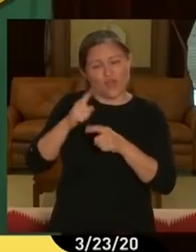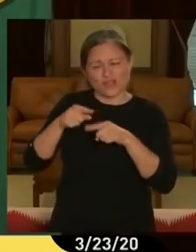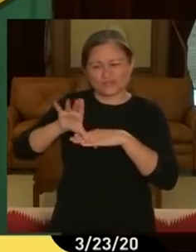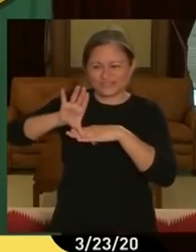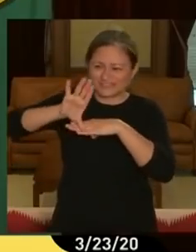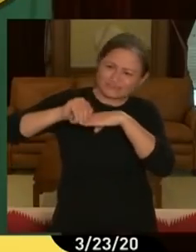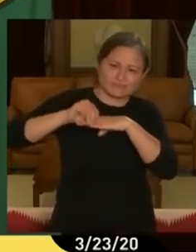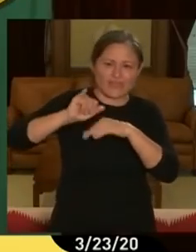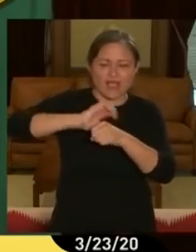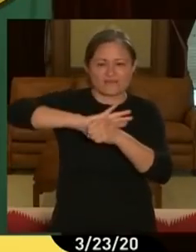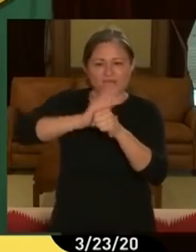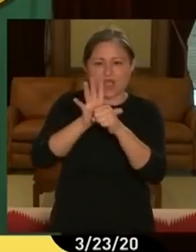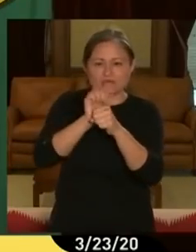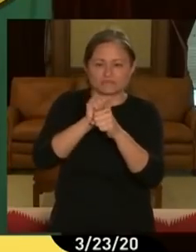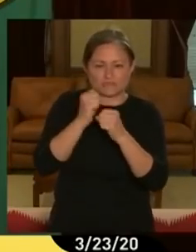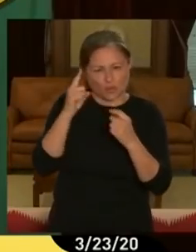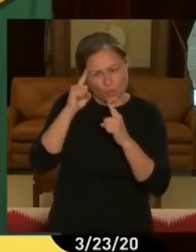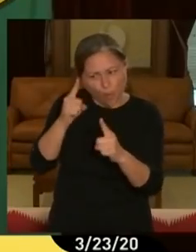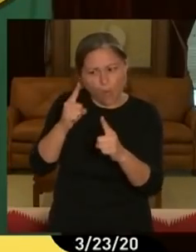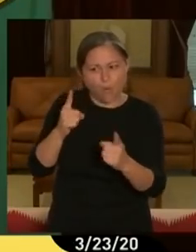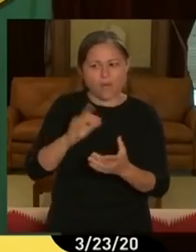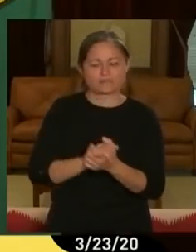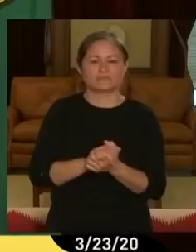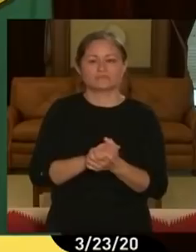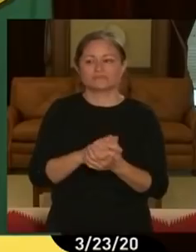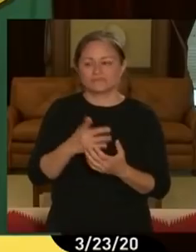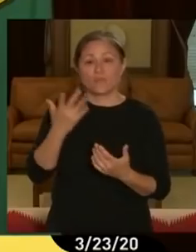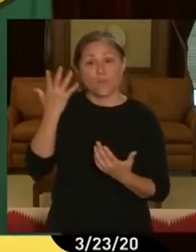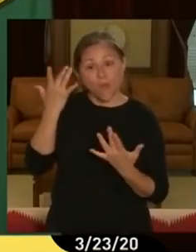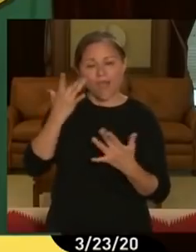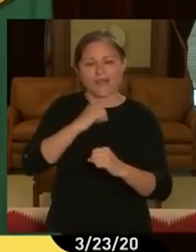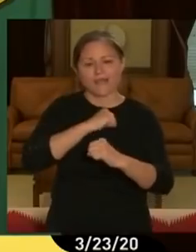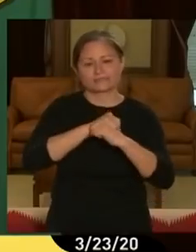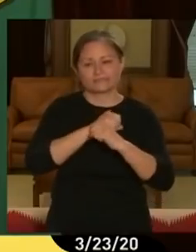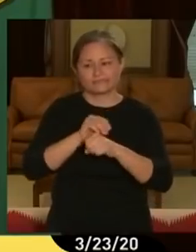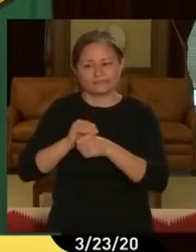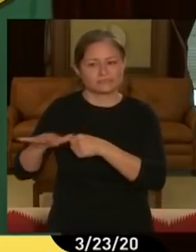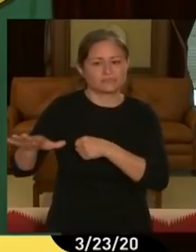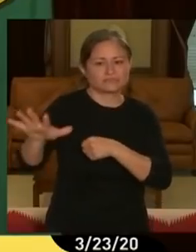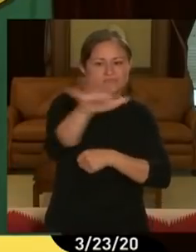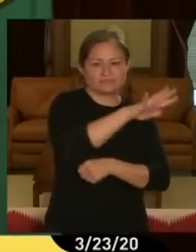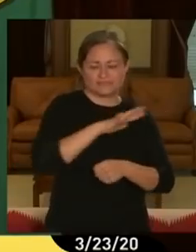PRESSURES ON THE FRONT LINES OF THIS WAR AGAINST THIS VIRUS. YOU KNOW THESE ARE THE FOLKS IN SOME WAY THAT ARE RISKING THEIR